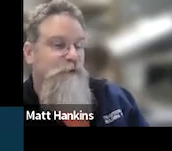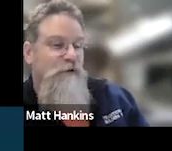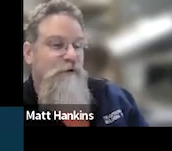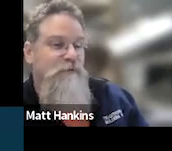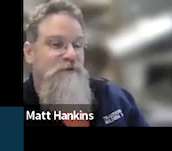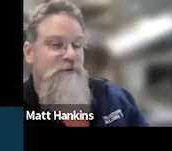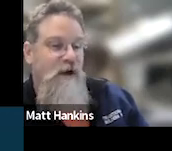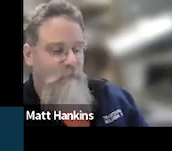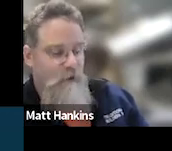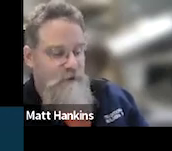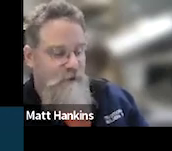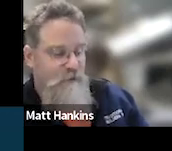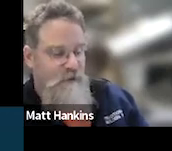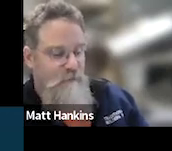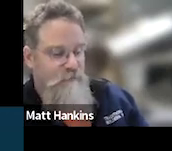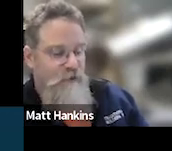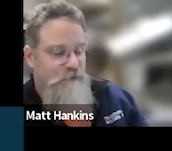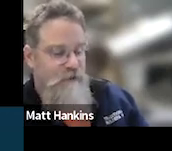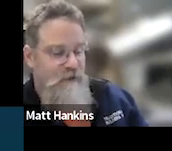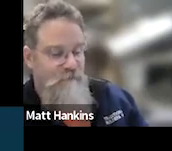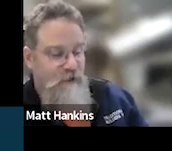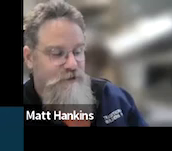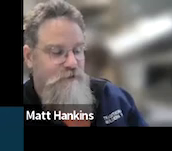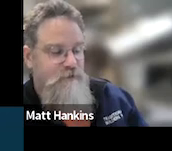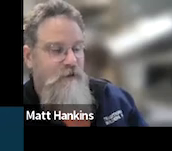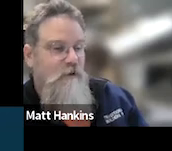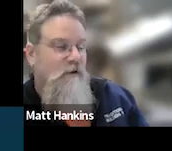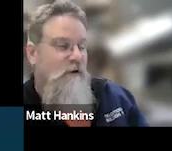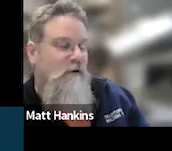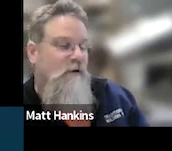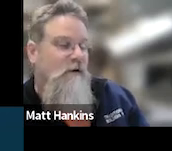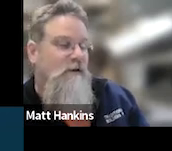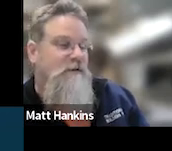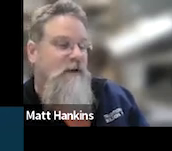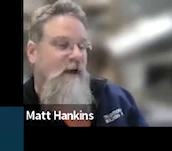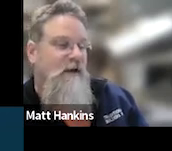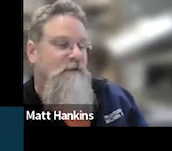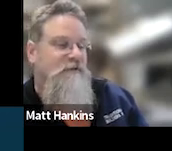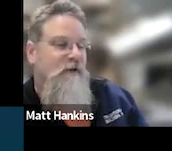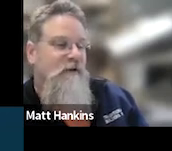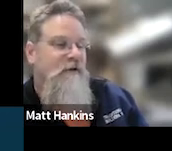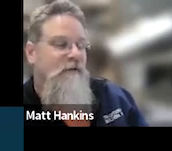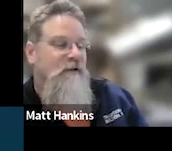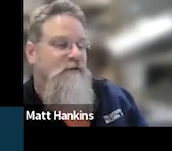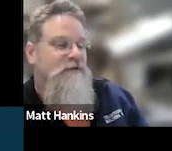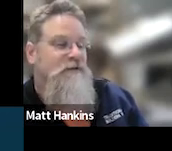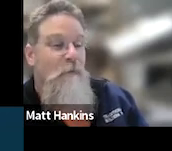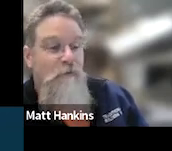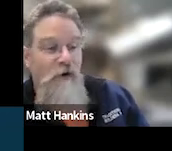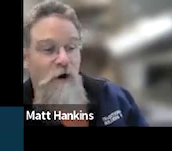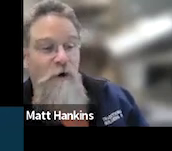this building was designed by a gentleman named Frederick A. Fletcher. It has some of the